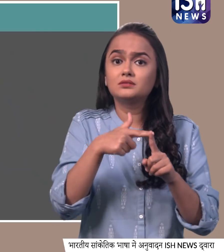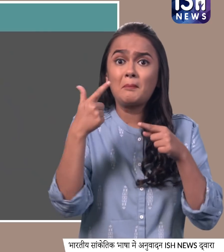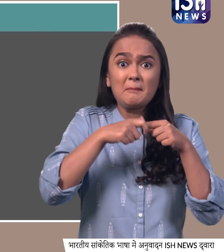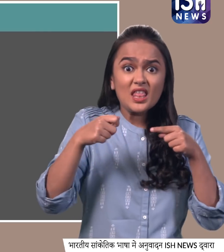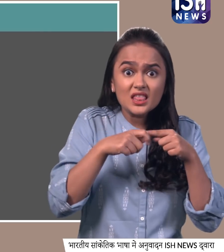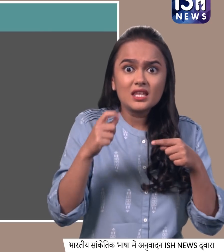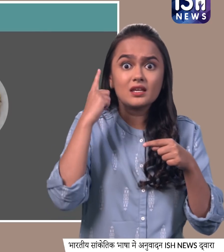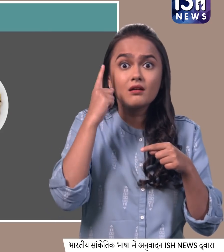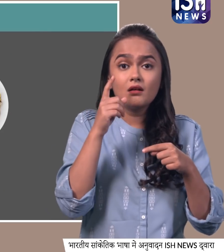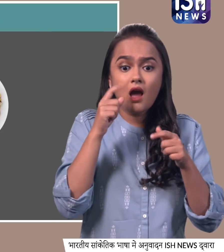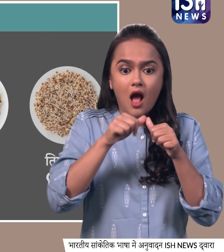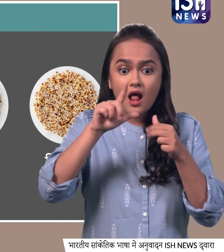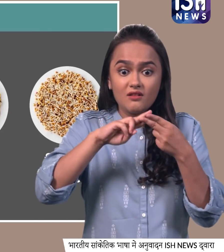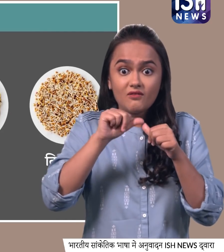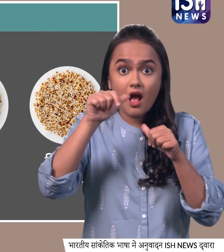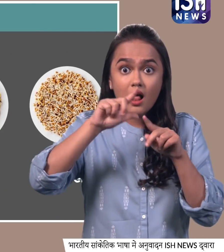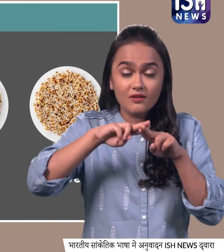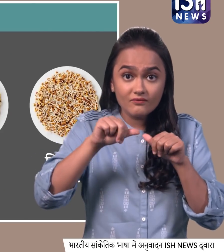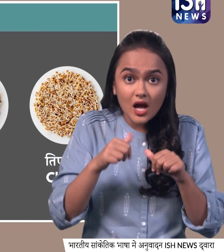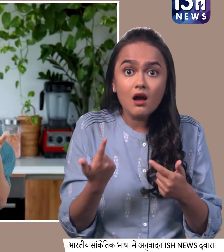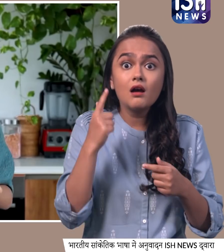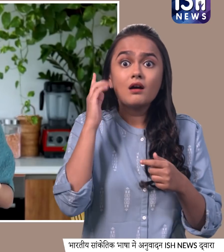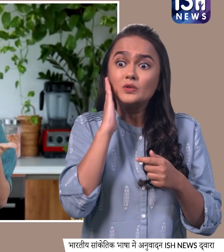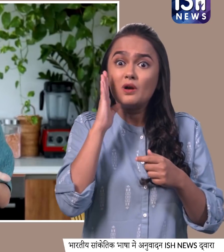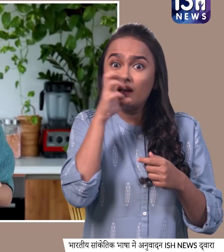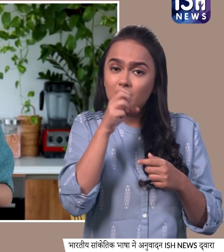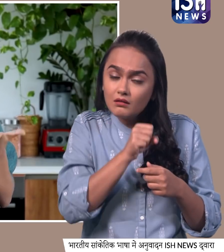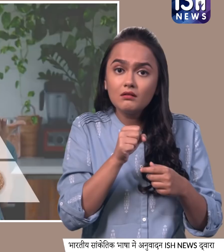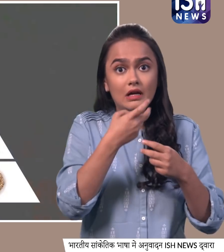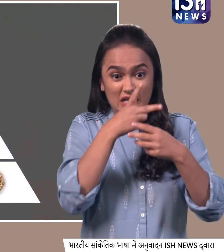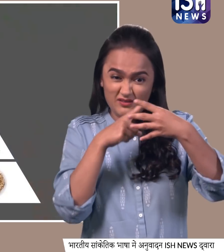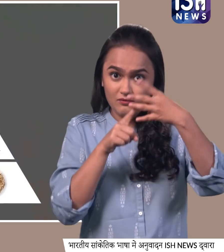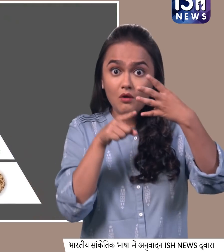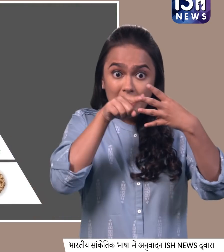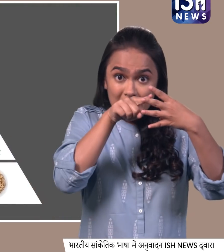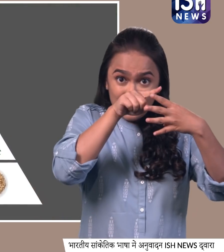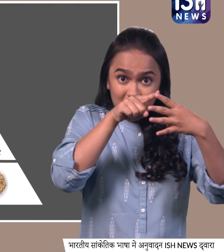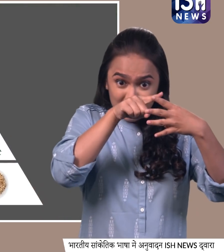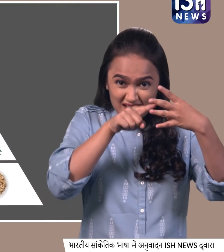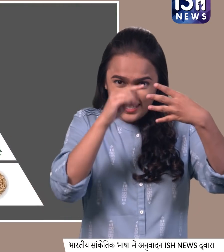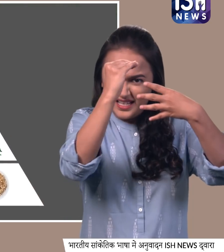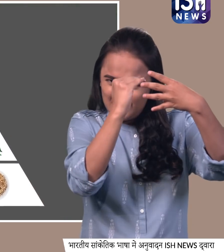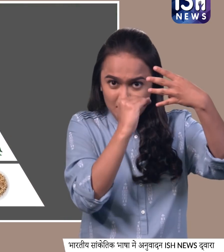like fenugreek, radish, alfalfa, and clover sprouts When you add all 4 parts in your salad,